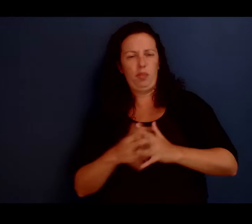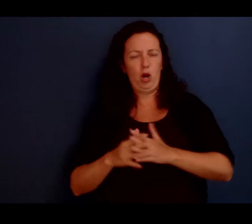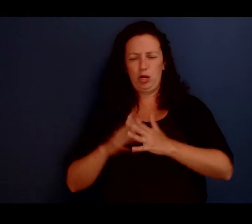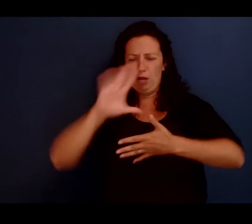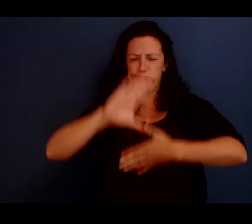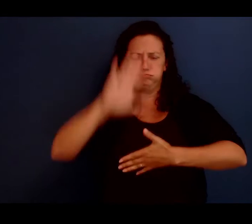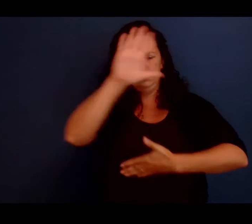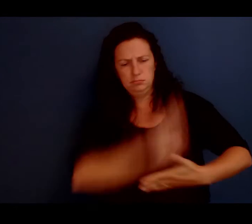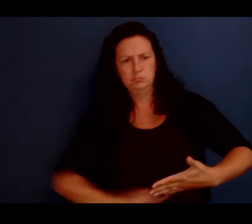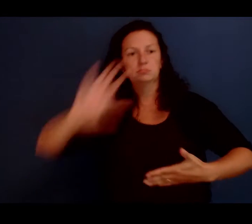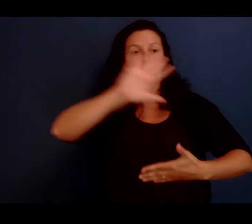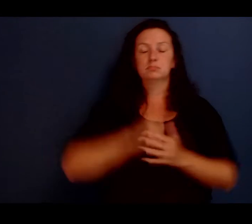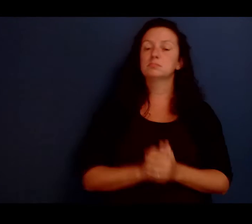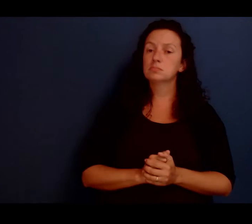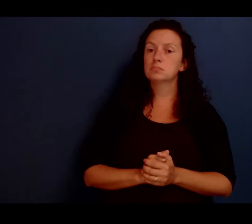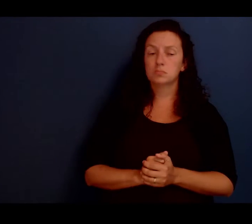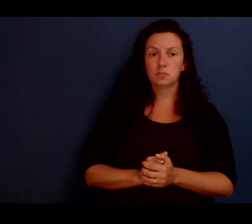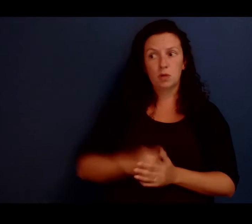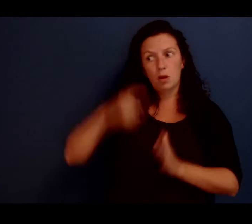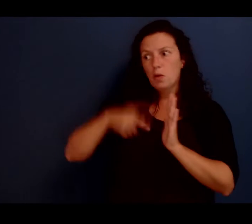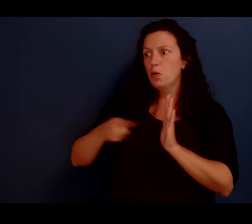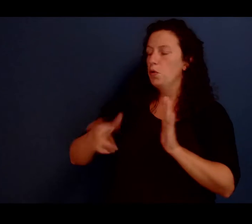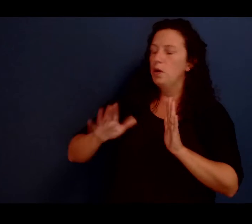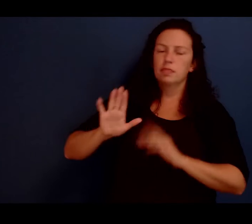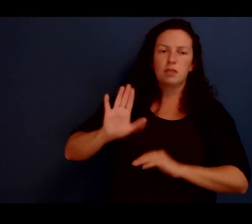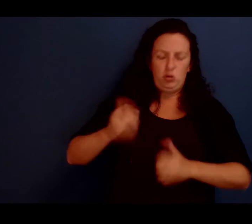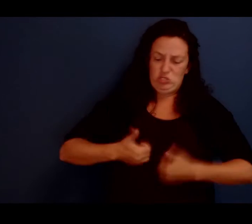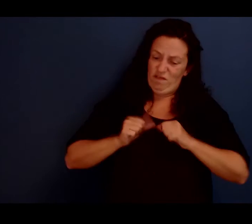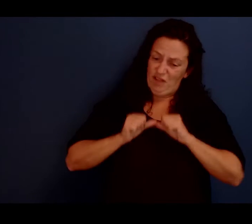We recognize the survival, the adaptations